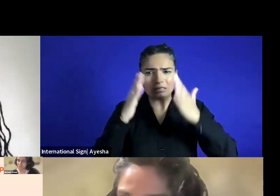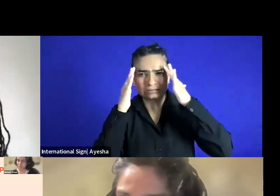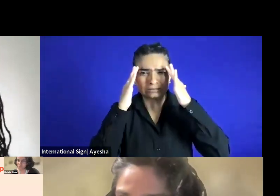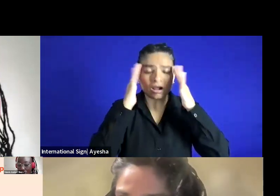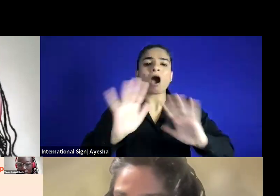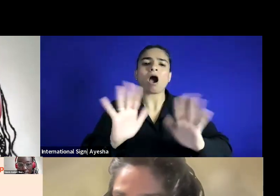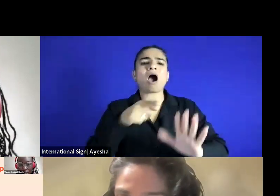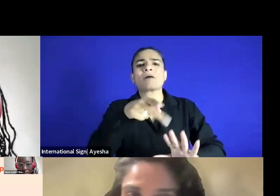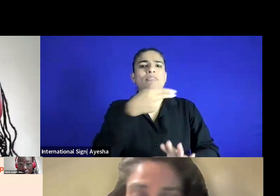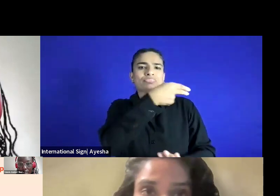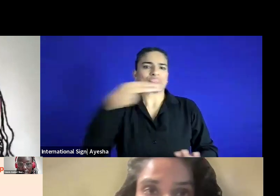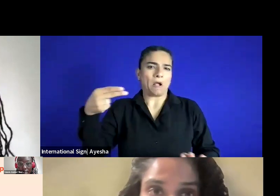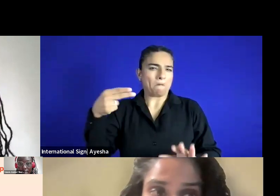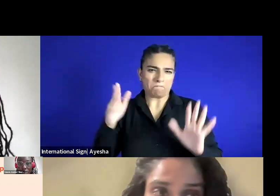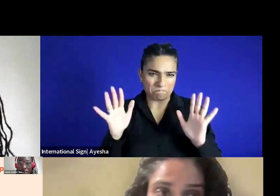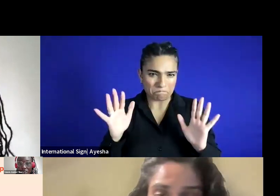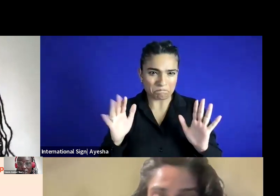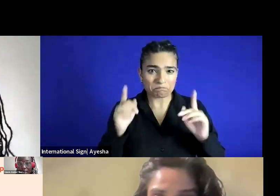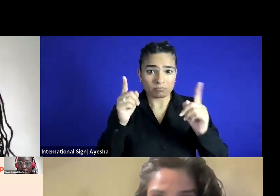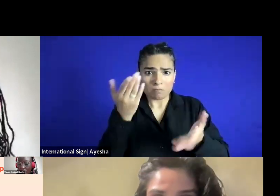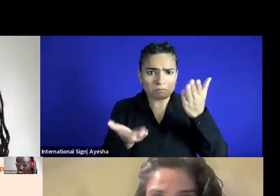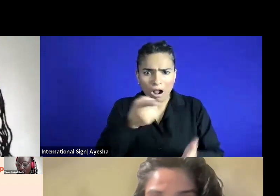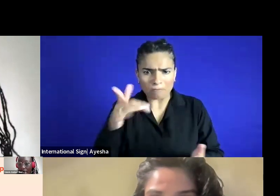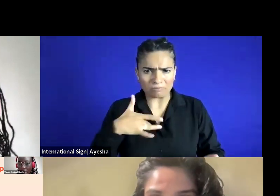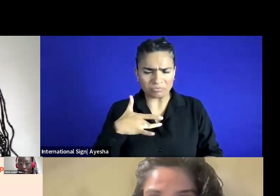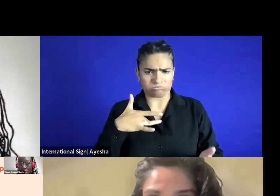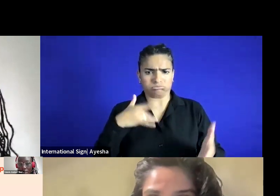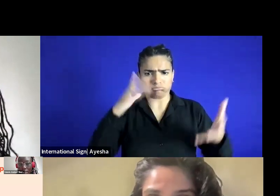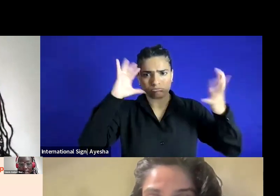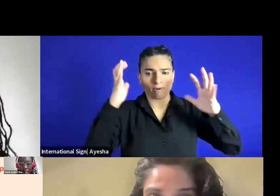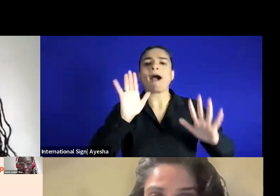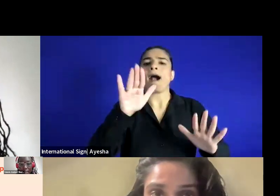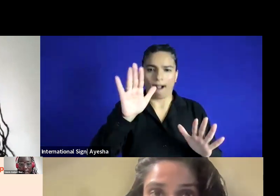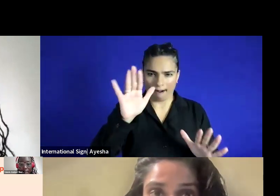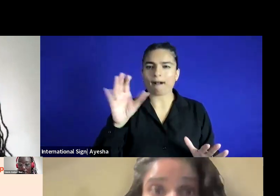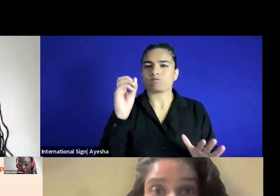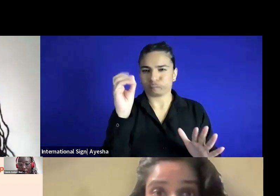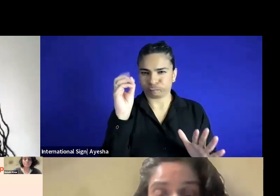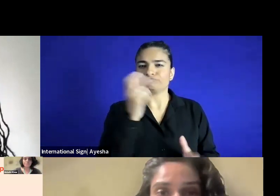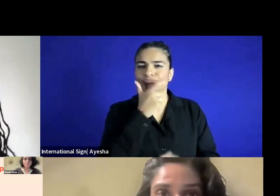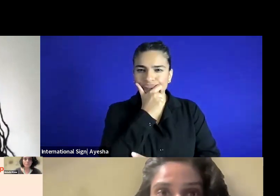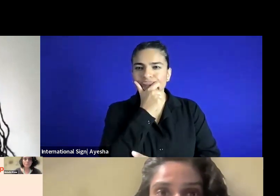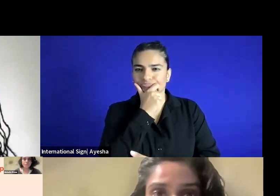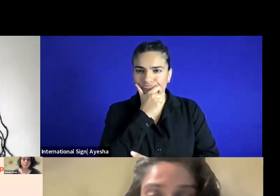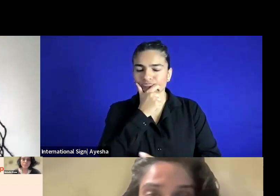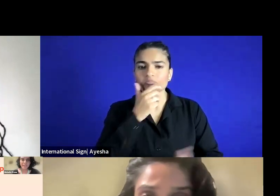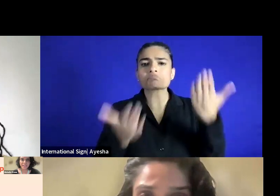And actually what I can do is I can also share how the app looks like little. Don't know.